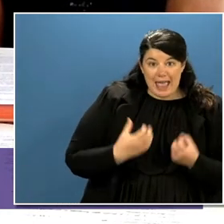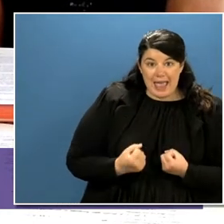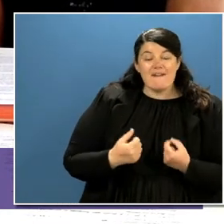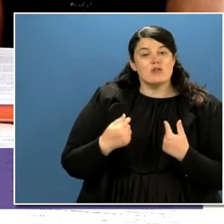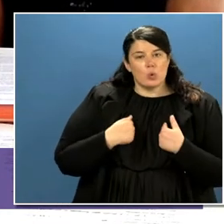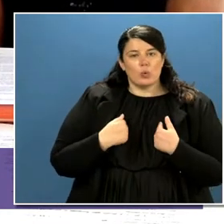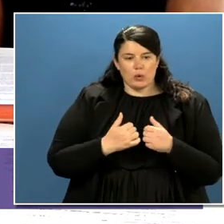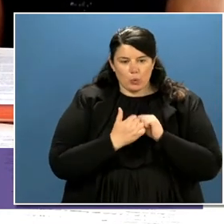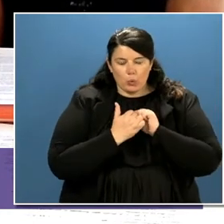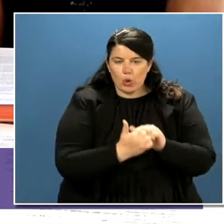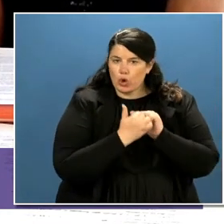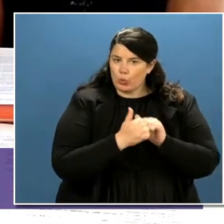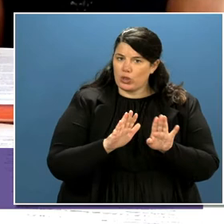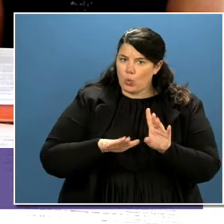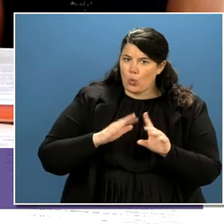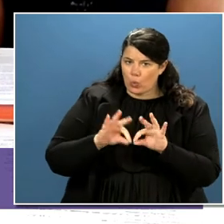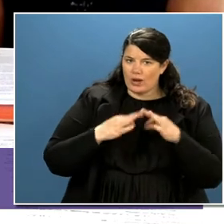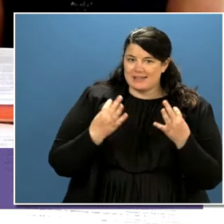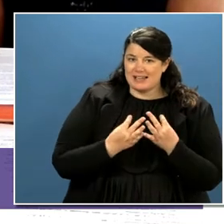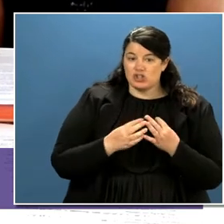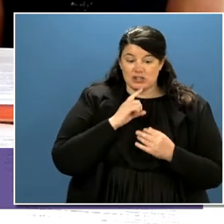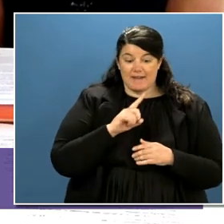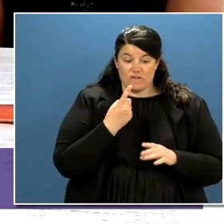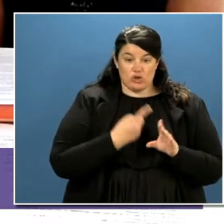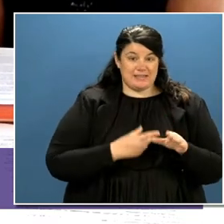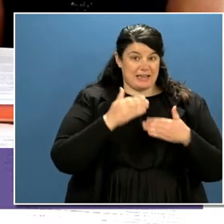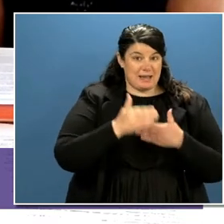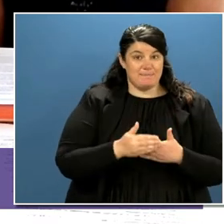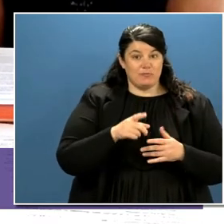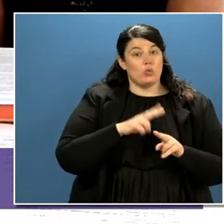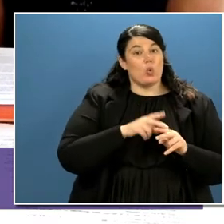say, "All right, for this Year 1 goal for employment, we need to look at doing